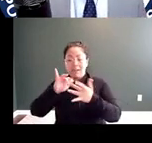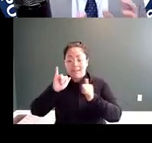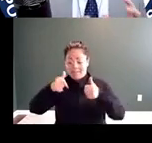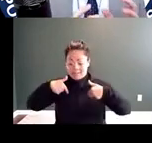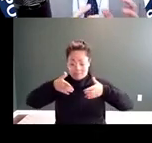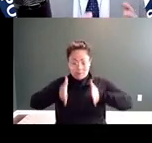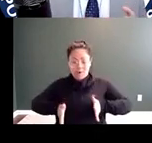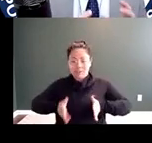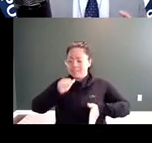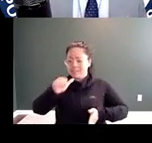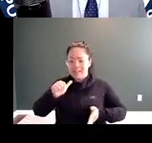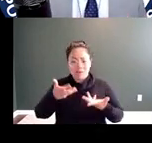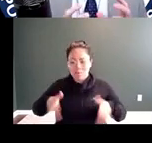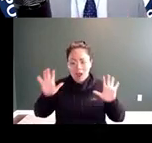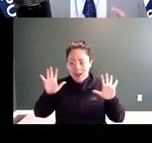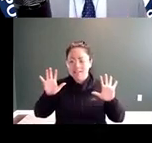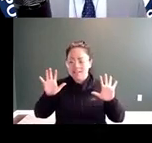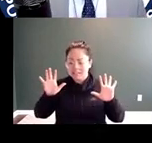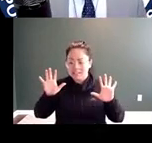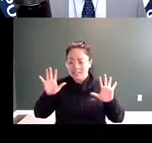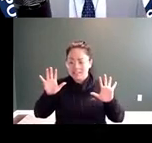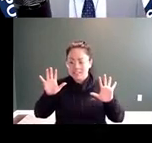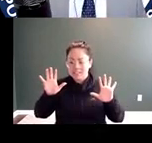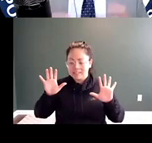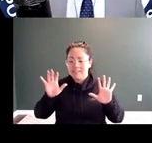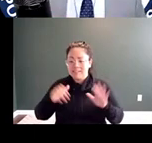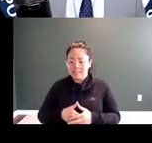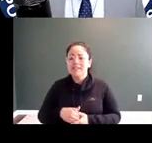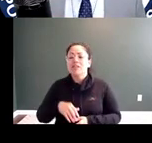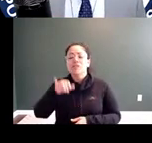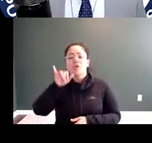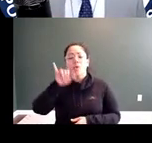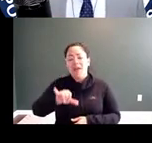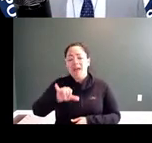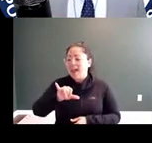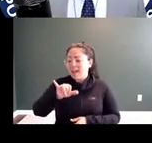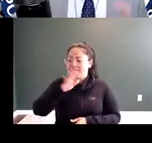and they regarded that conduct as undesirable. That's going to be our definition now